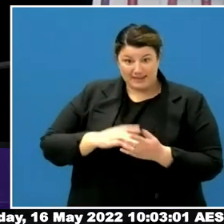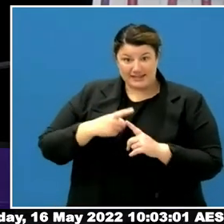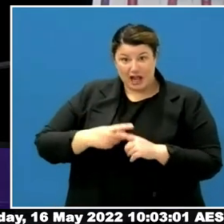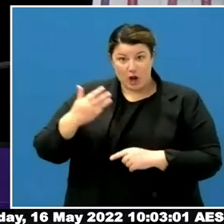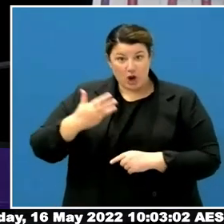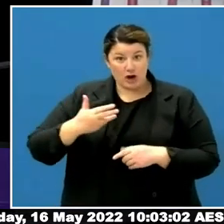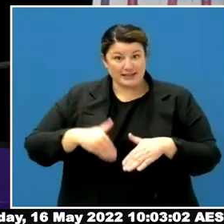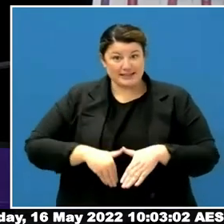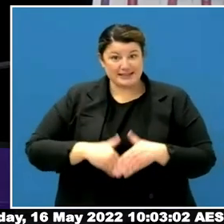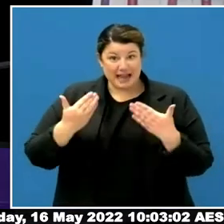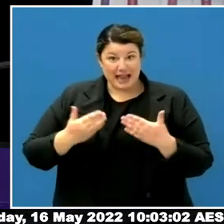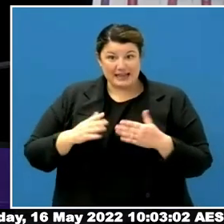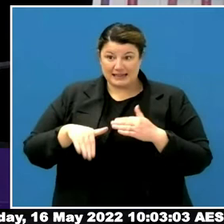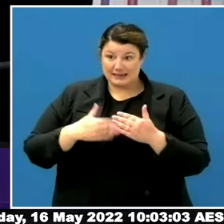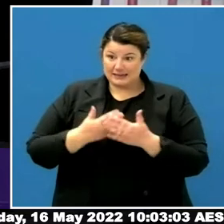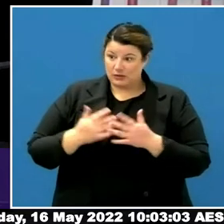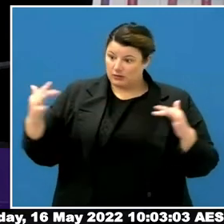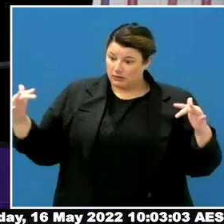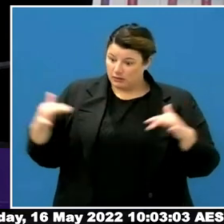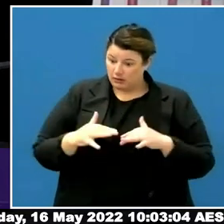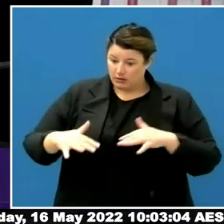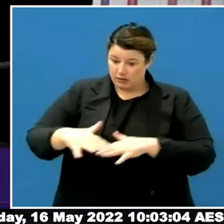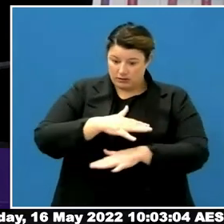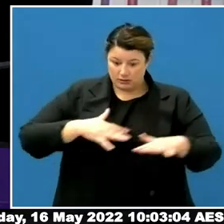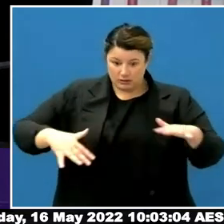Commission has held a Public hearing in the fullest sense.